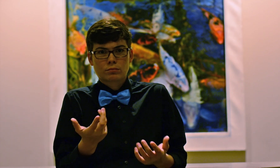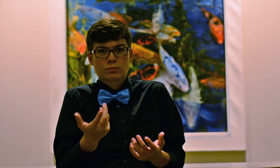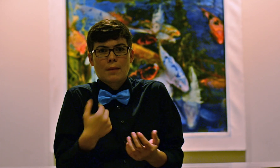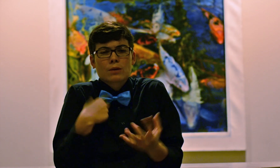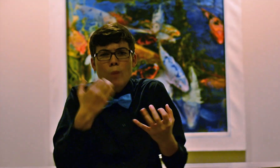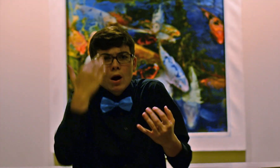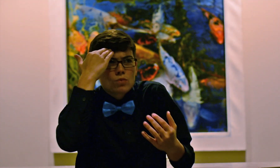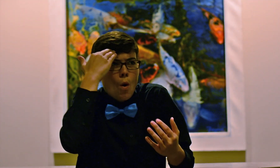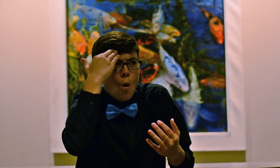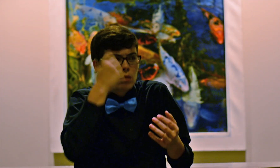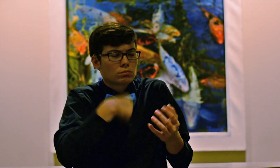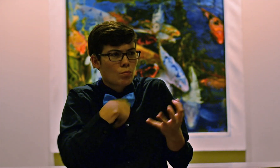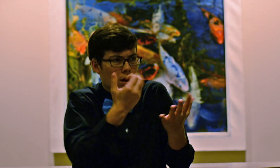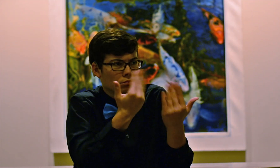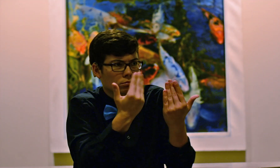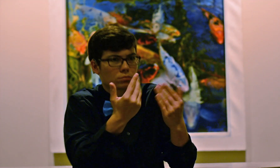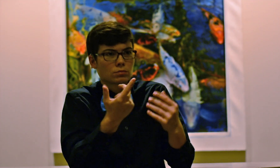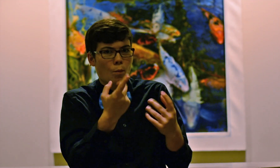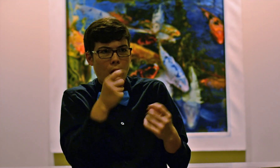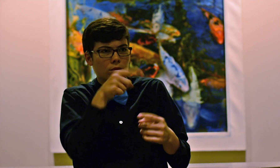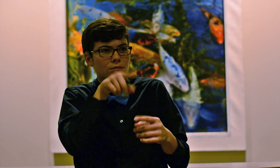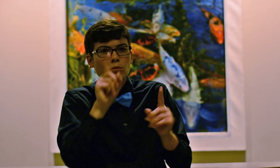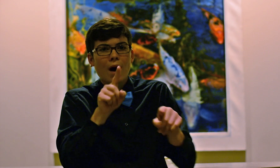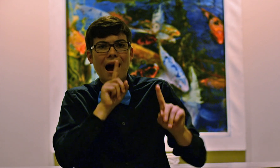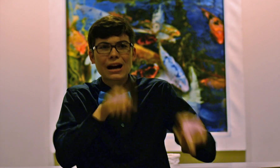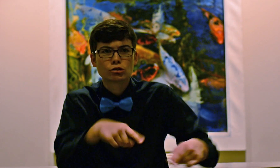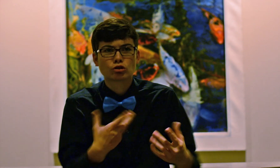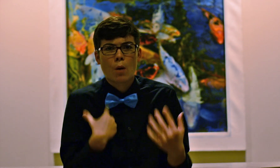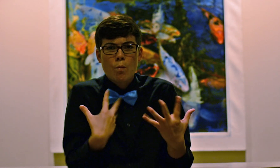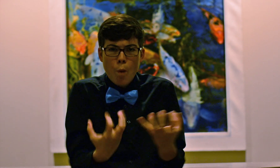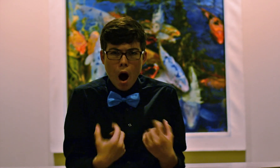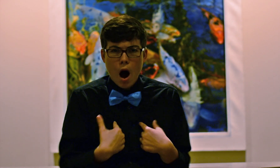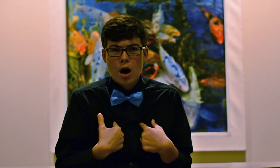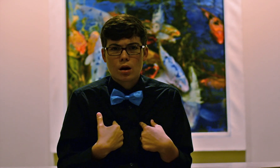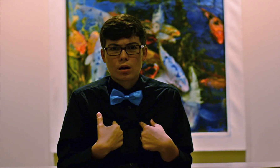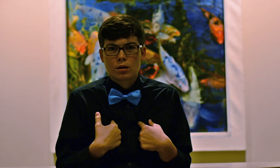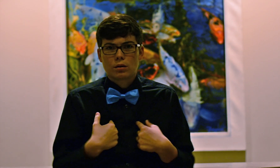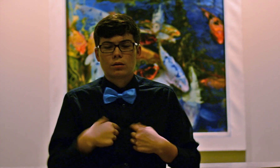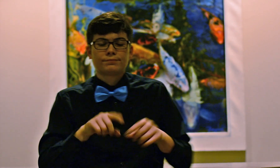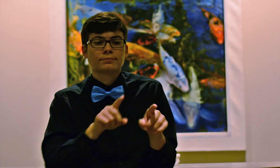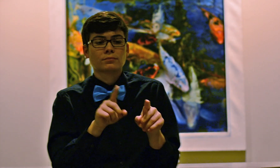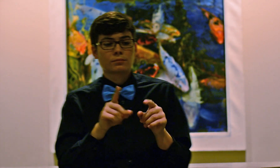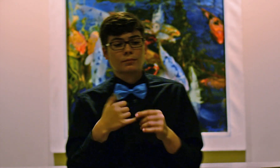I really wanted a clear answer.